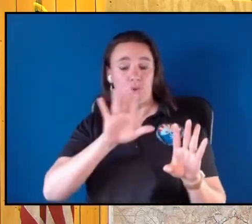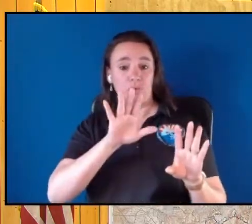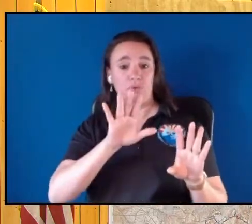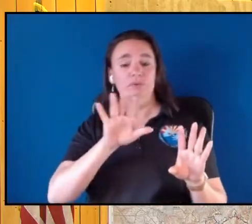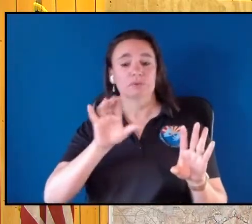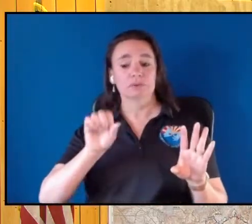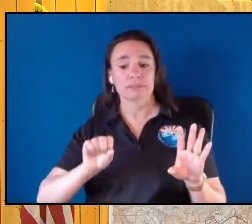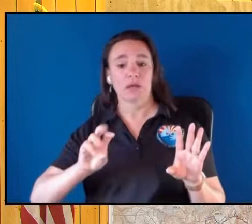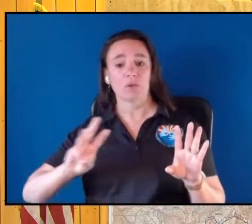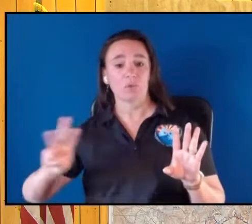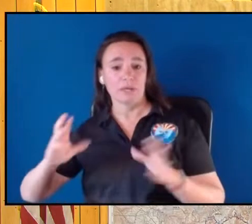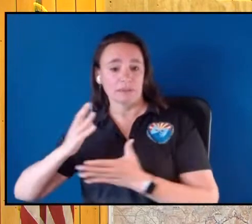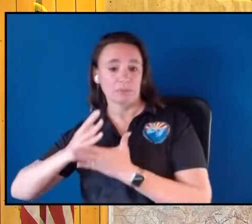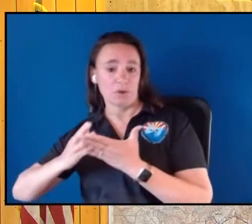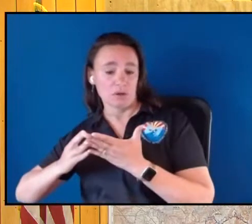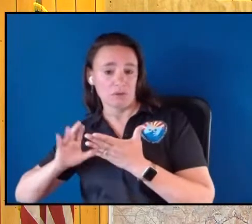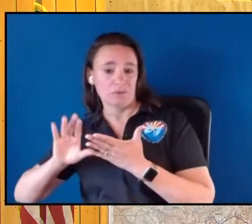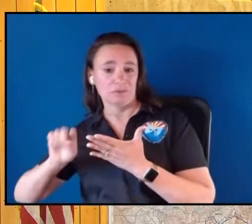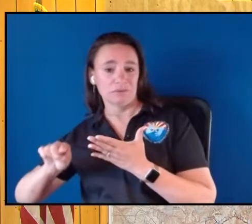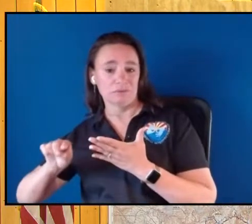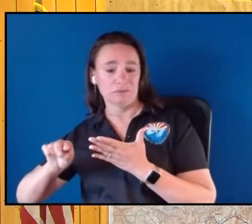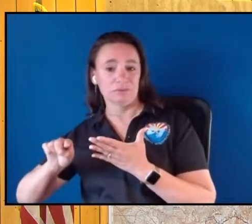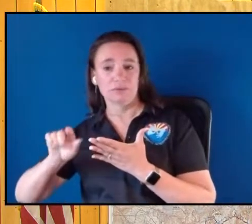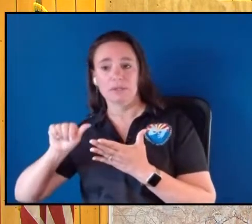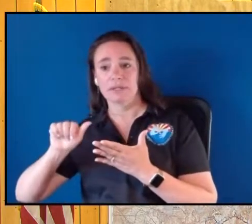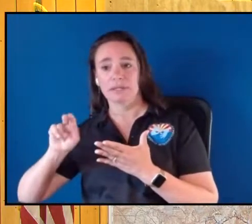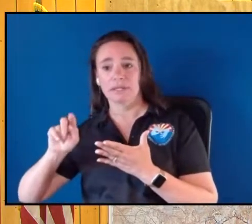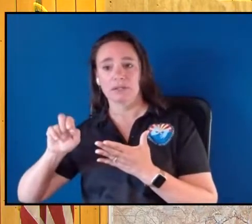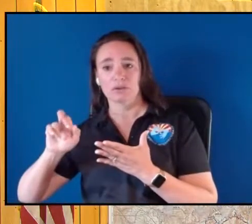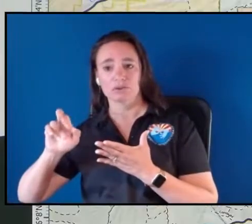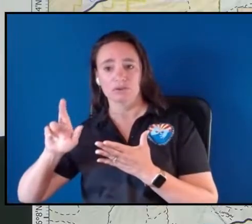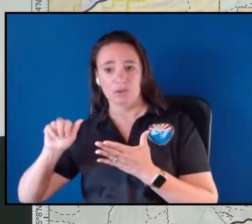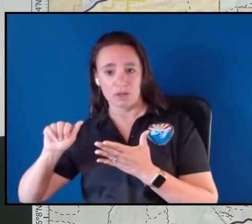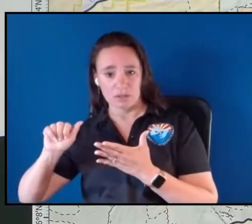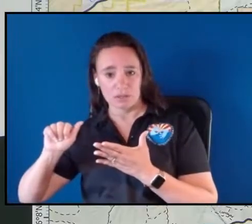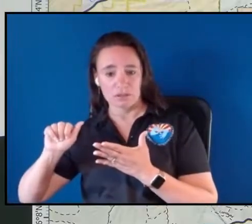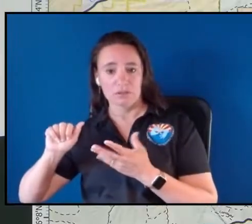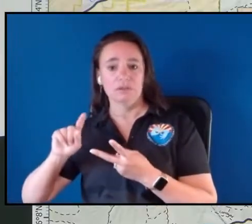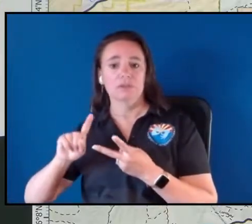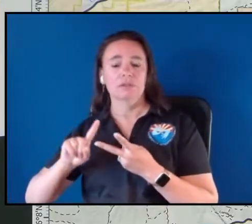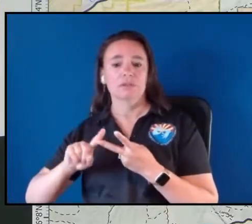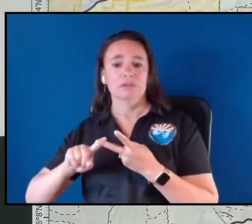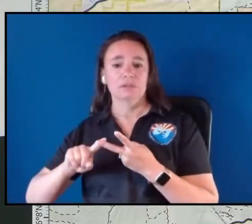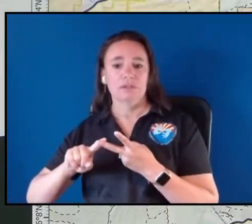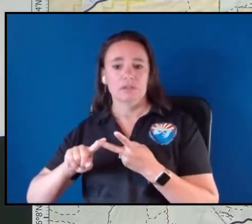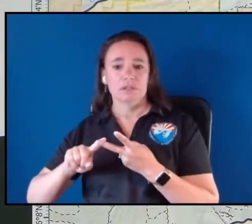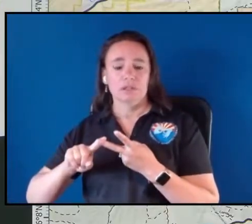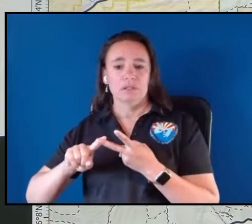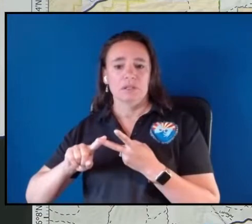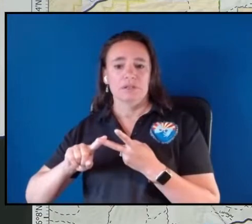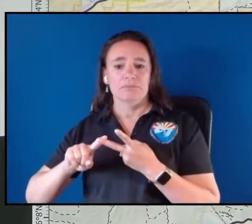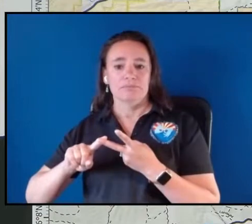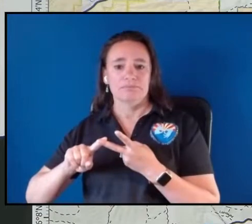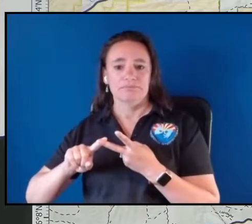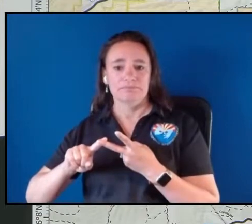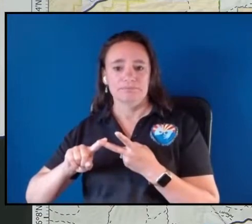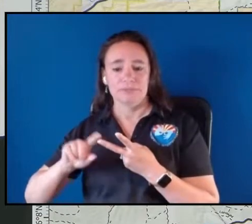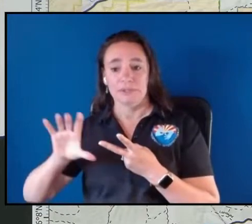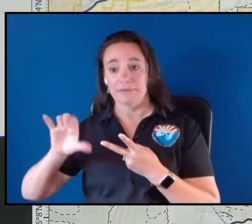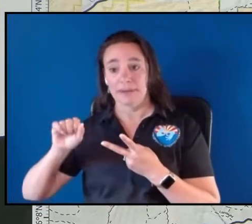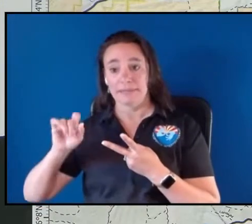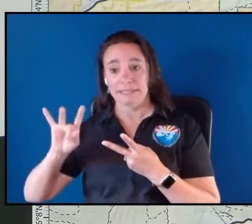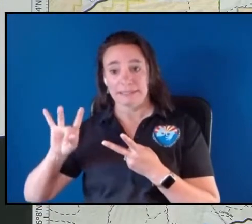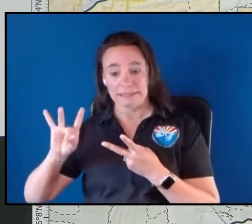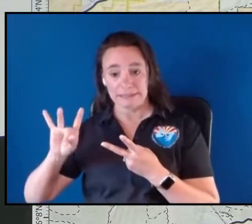Again, toward Angostura and the 518 highway here just to the